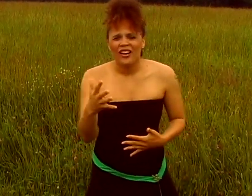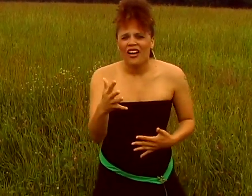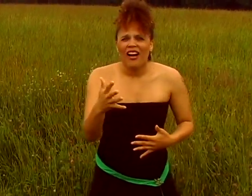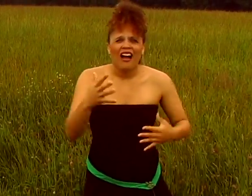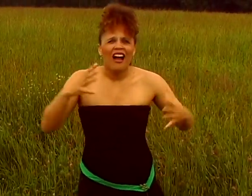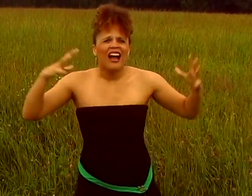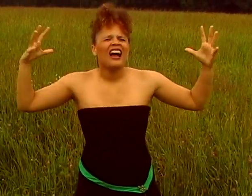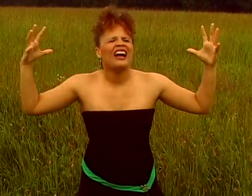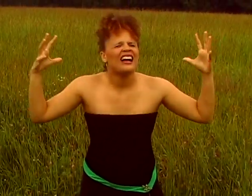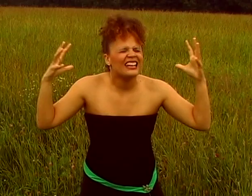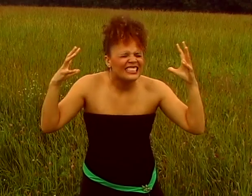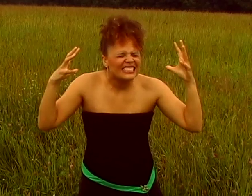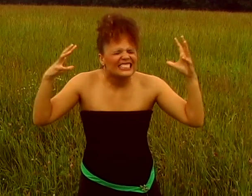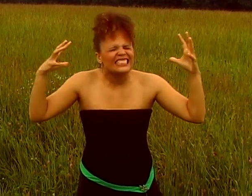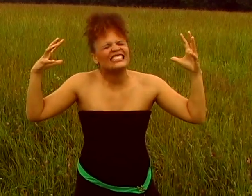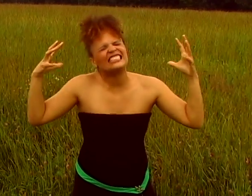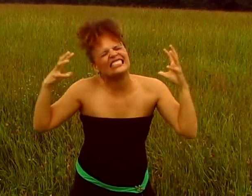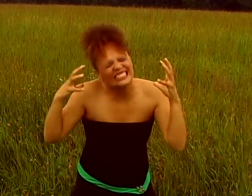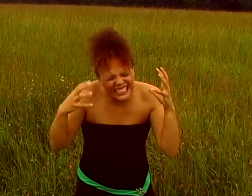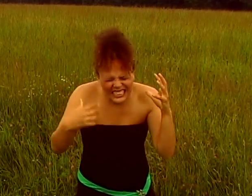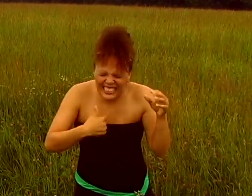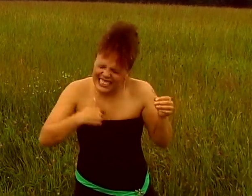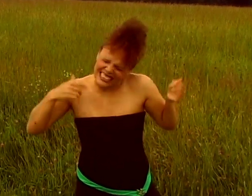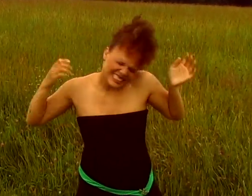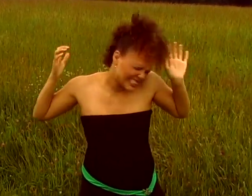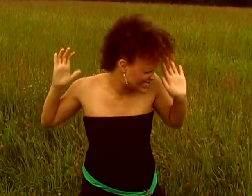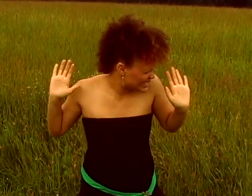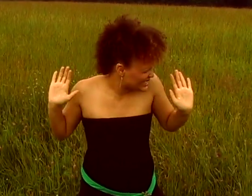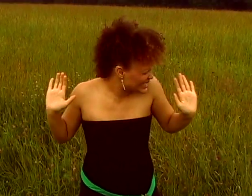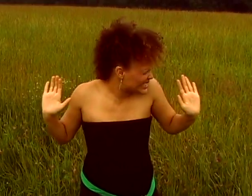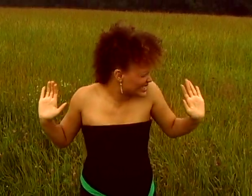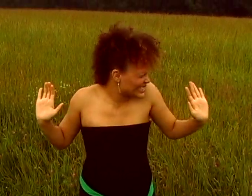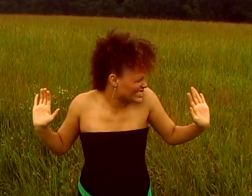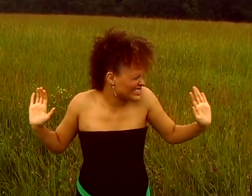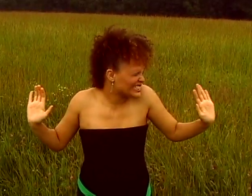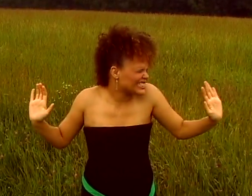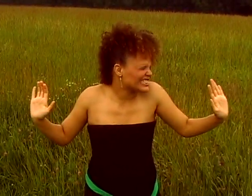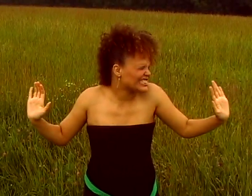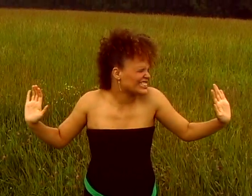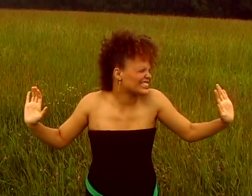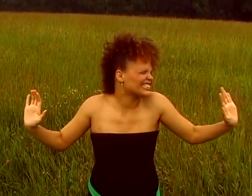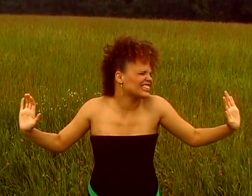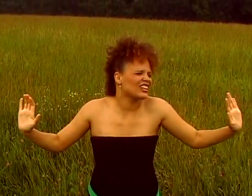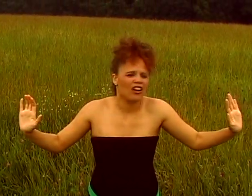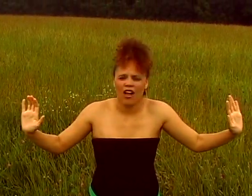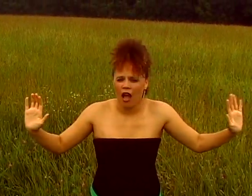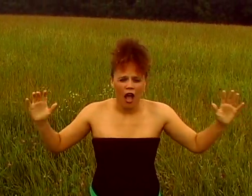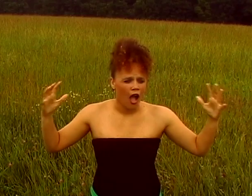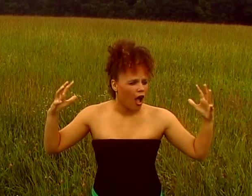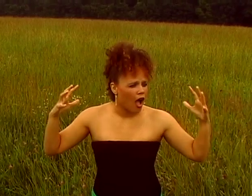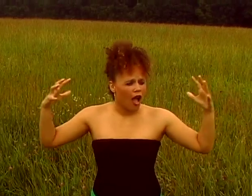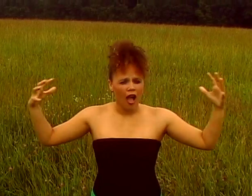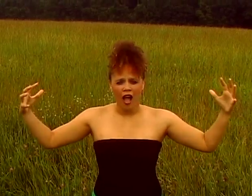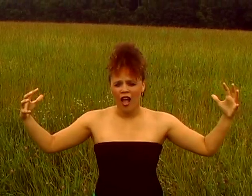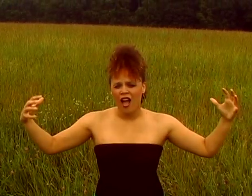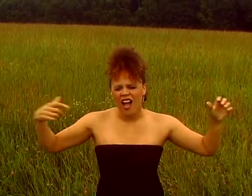They're taking me out and I cry for you